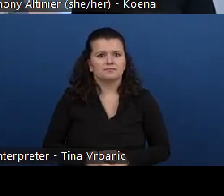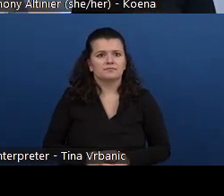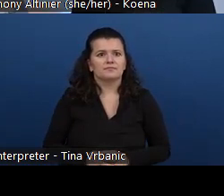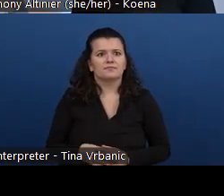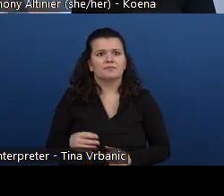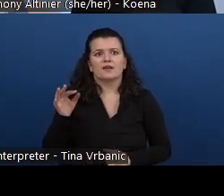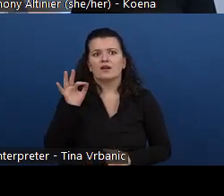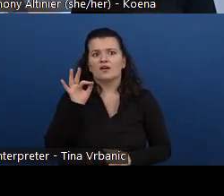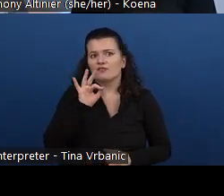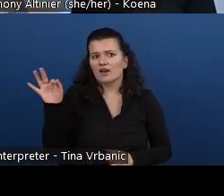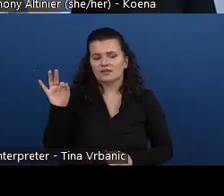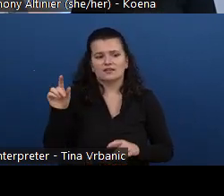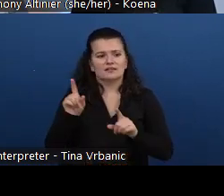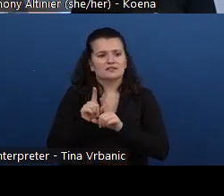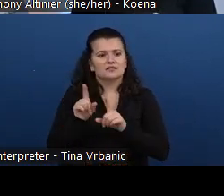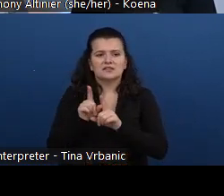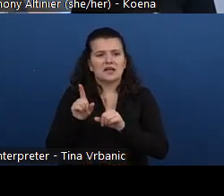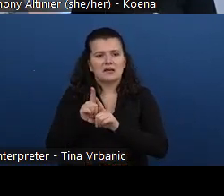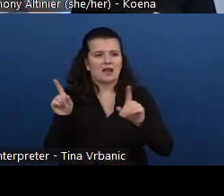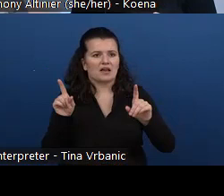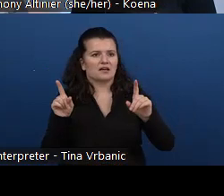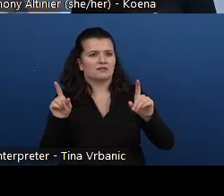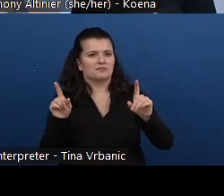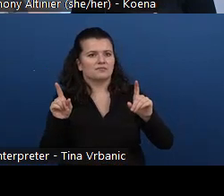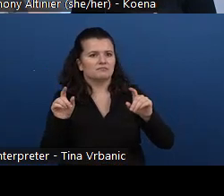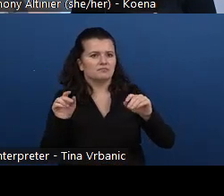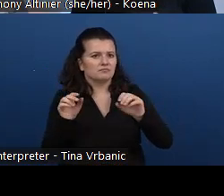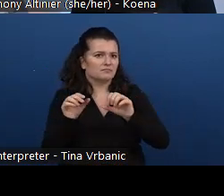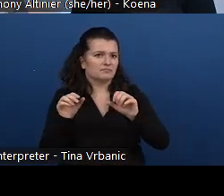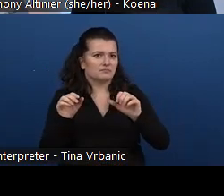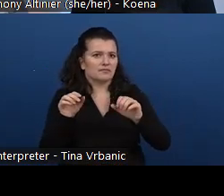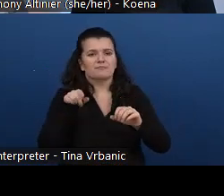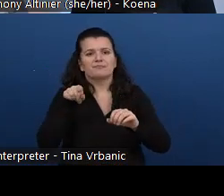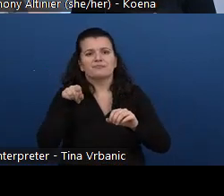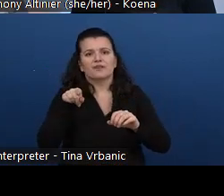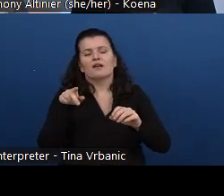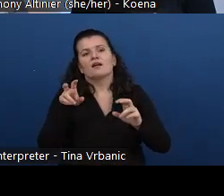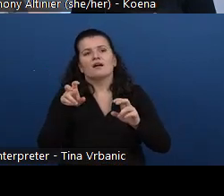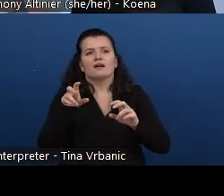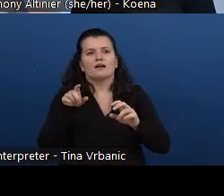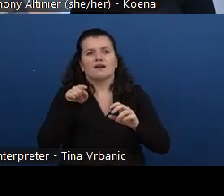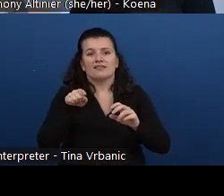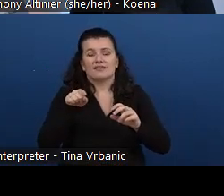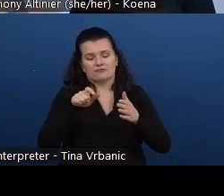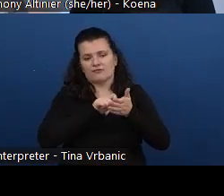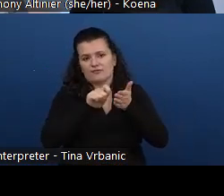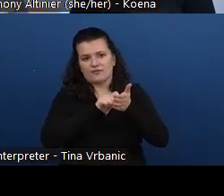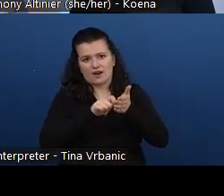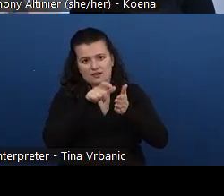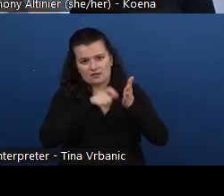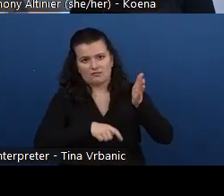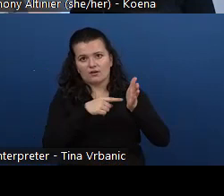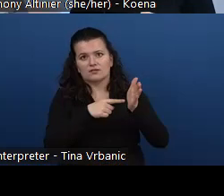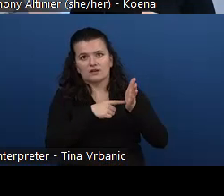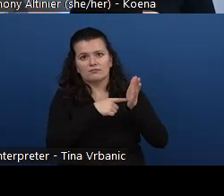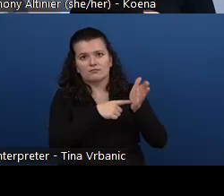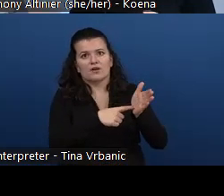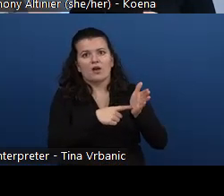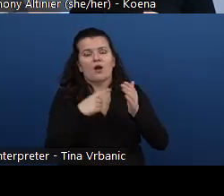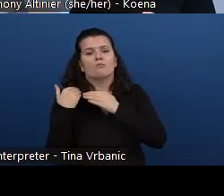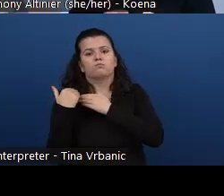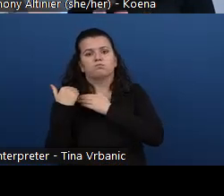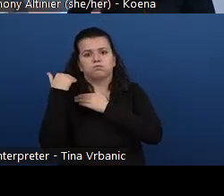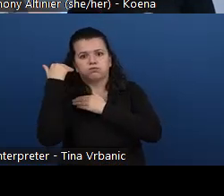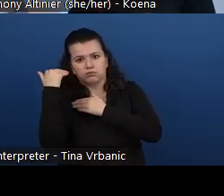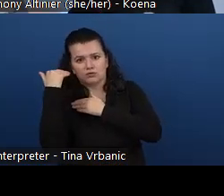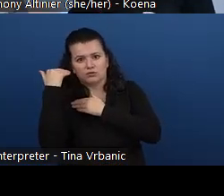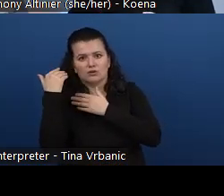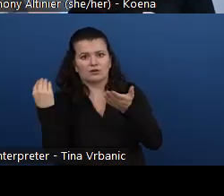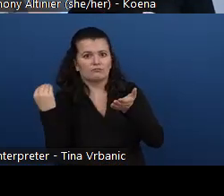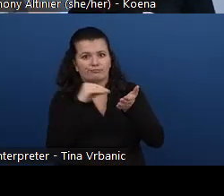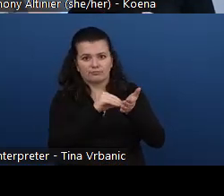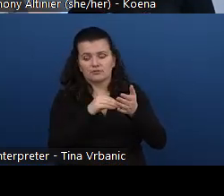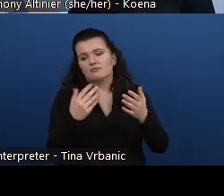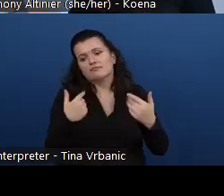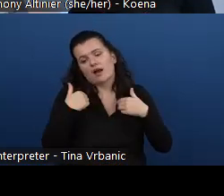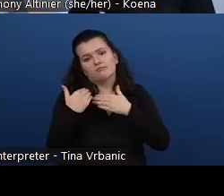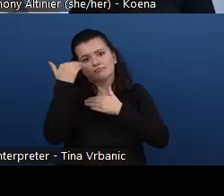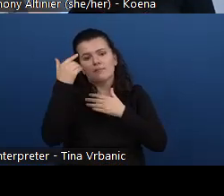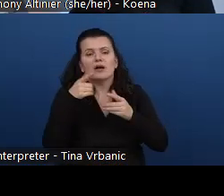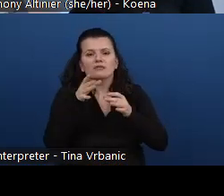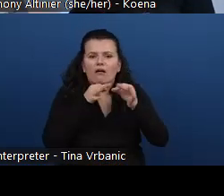They made the text the law.